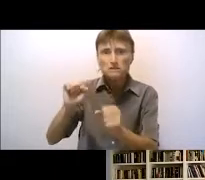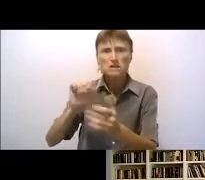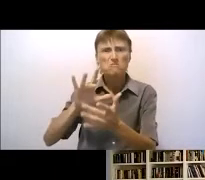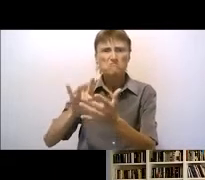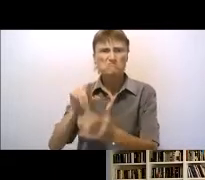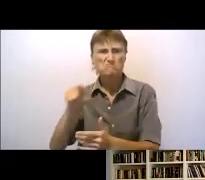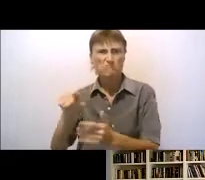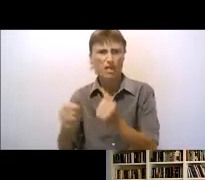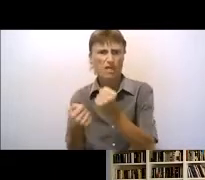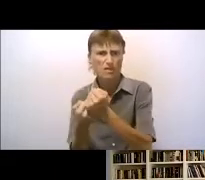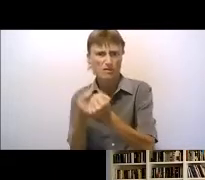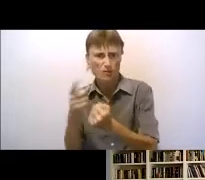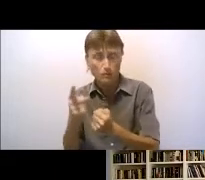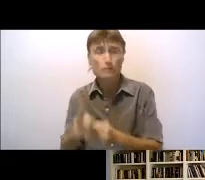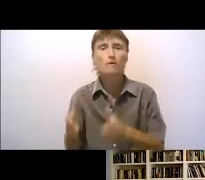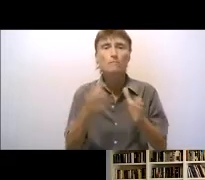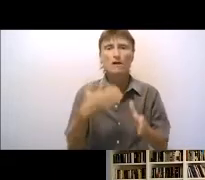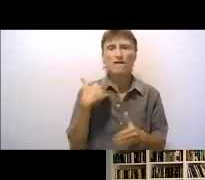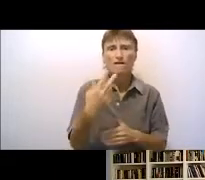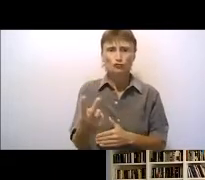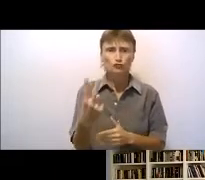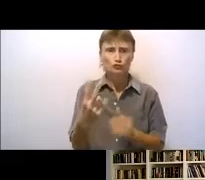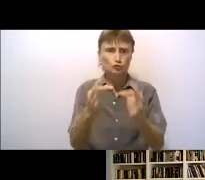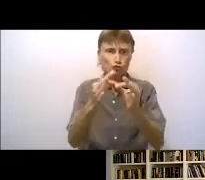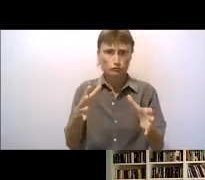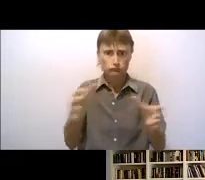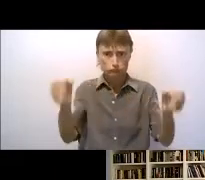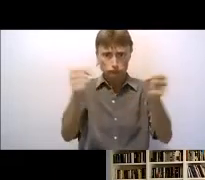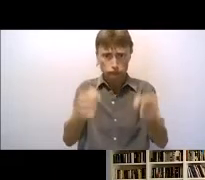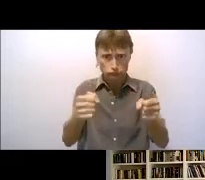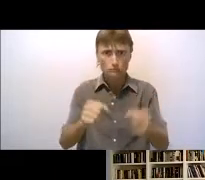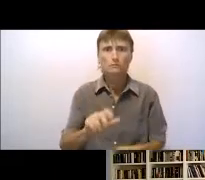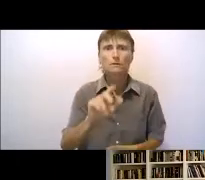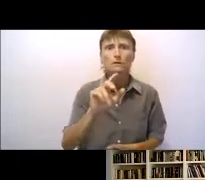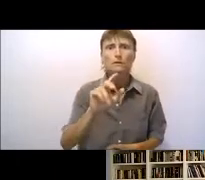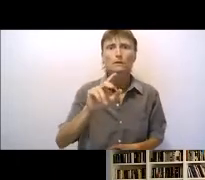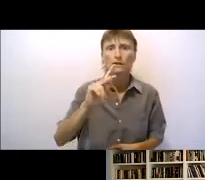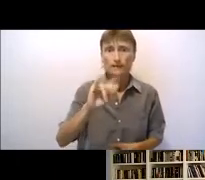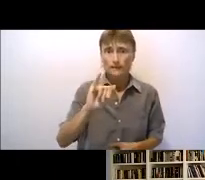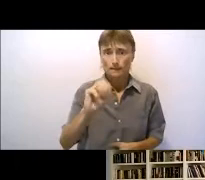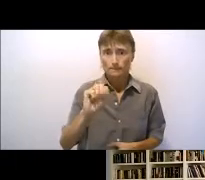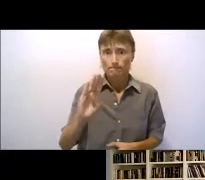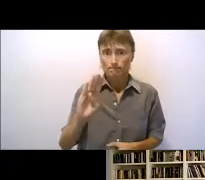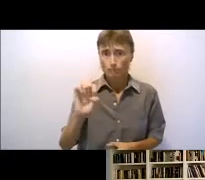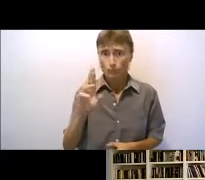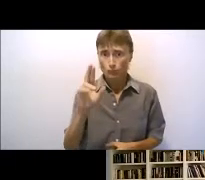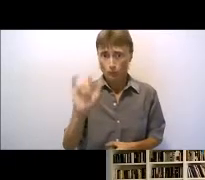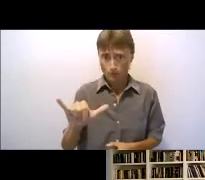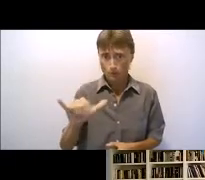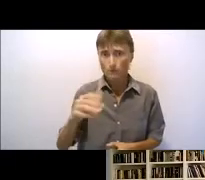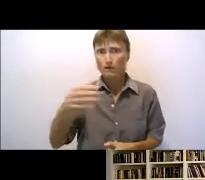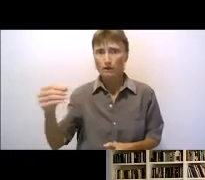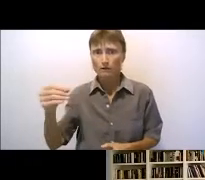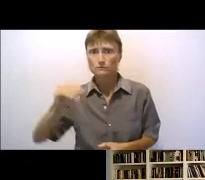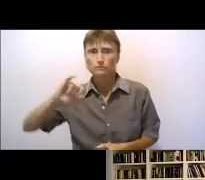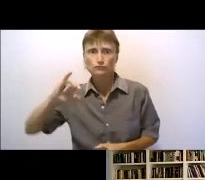today, Kimberley and Janice. In order to ensure that both interpreters and speakers are actively